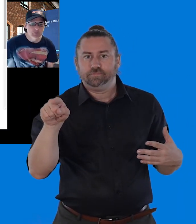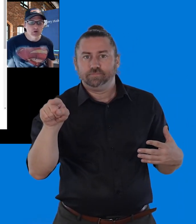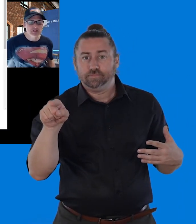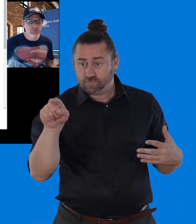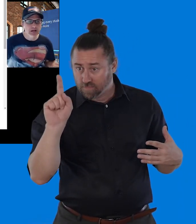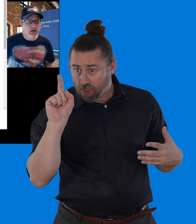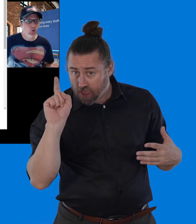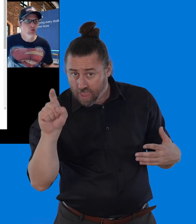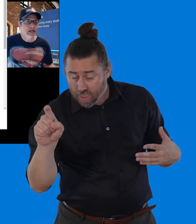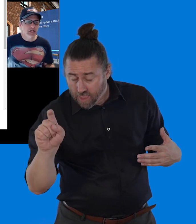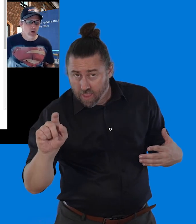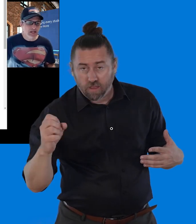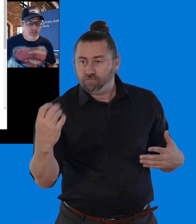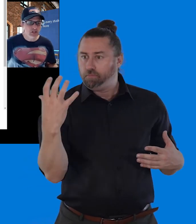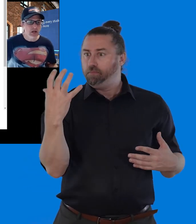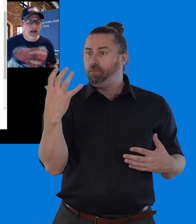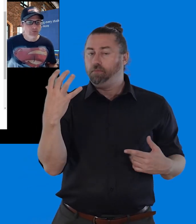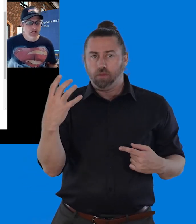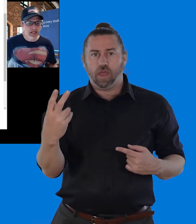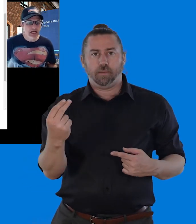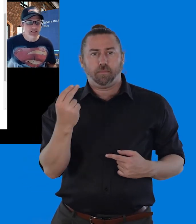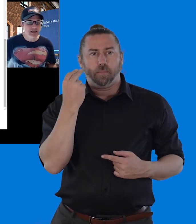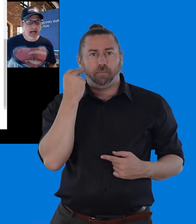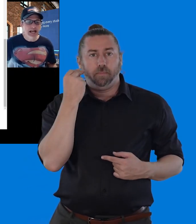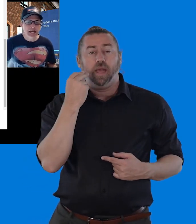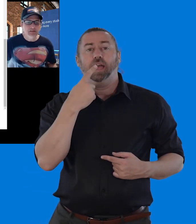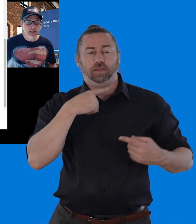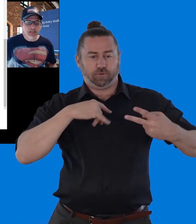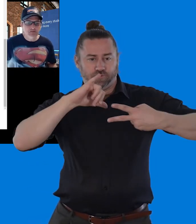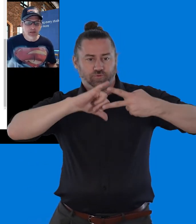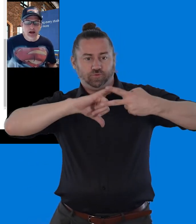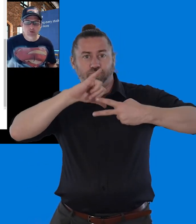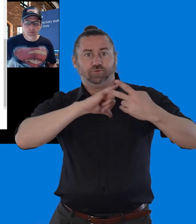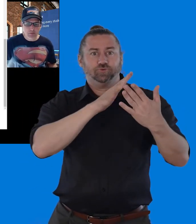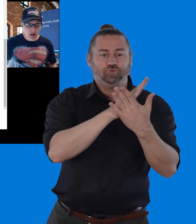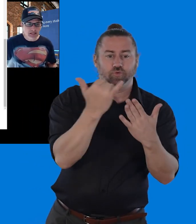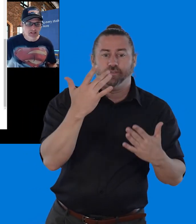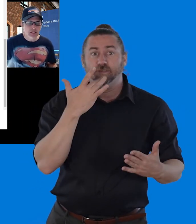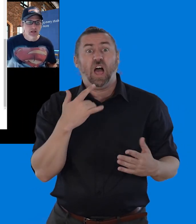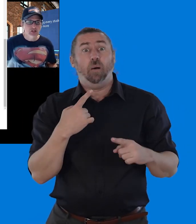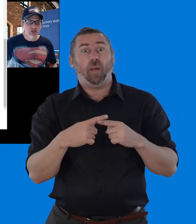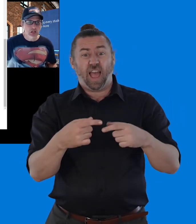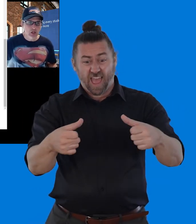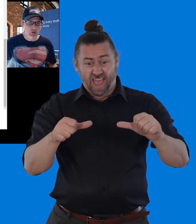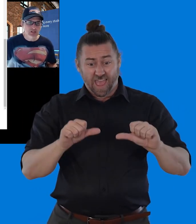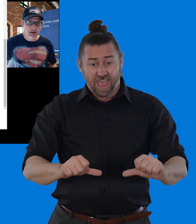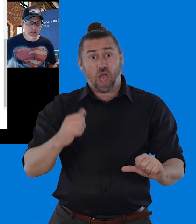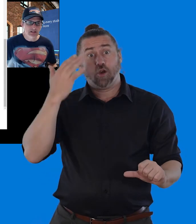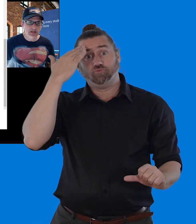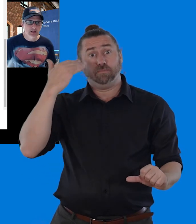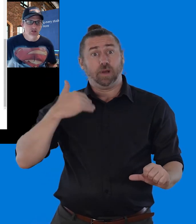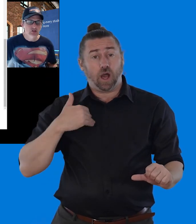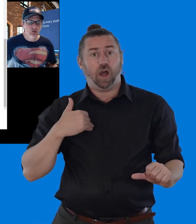An Immersive Reader will read the question and read the answer and even give me a reminder to close the browser, to...